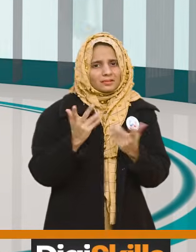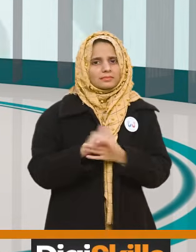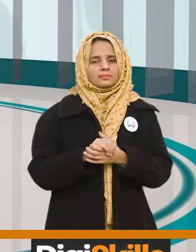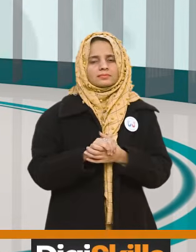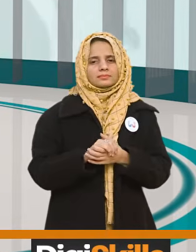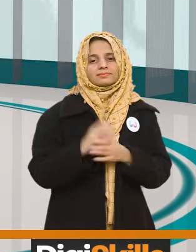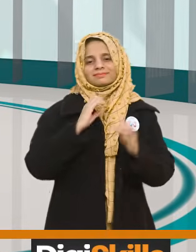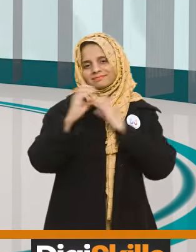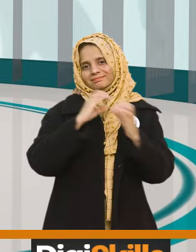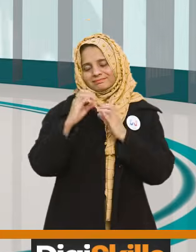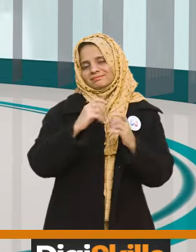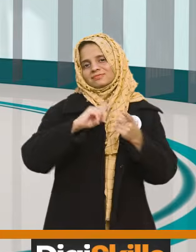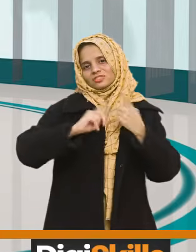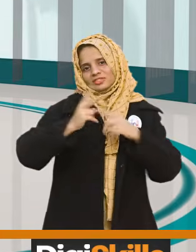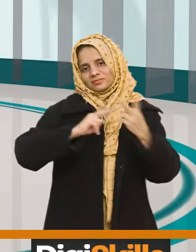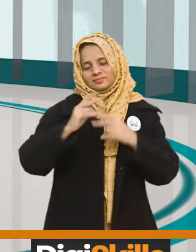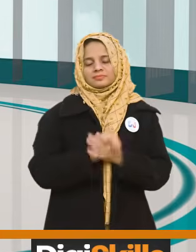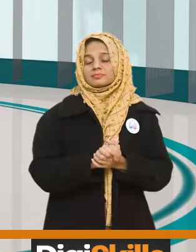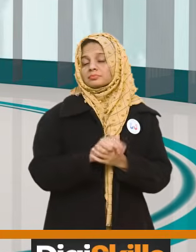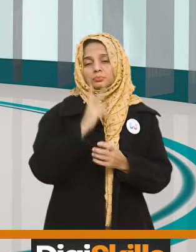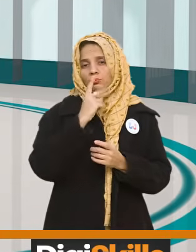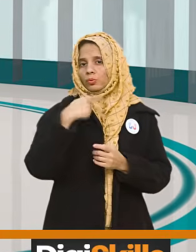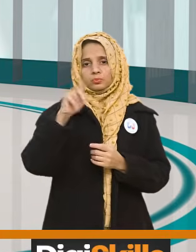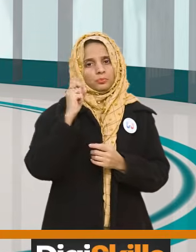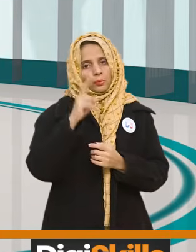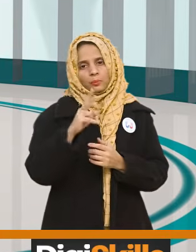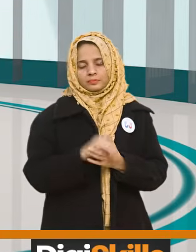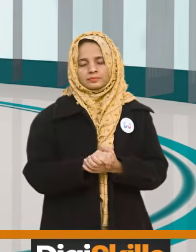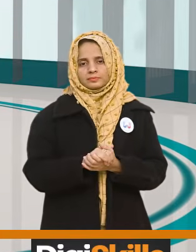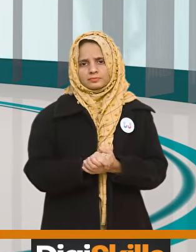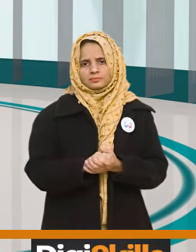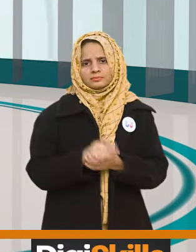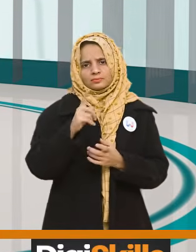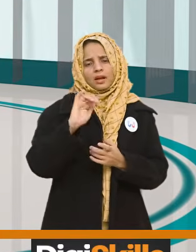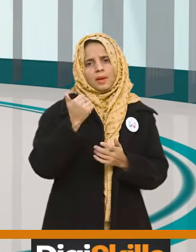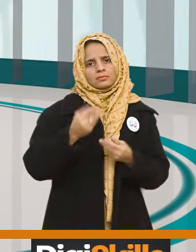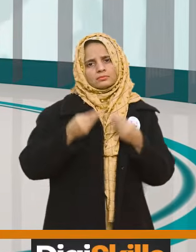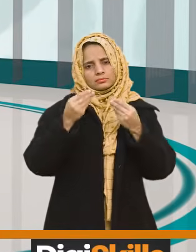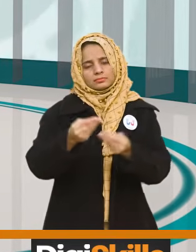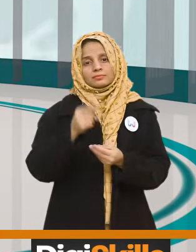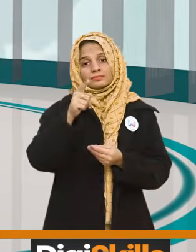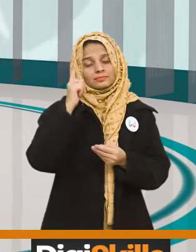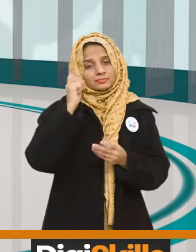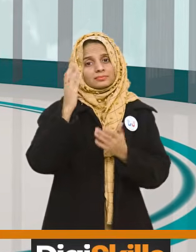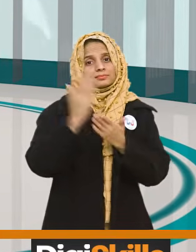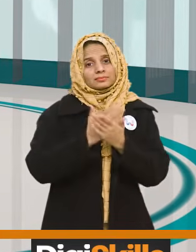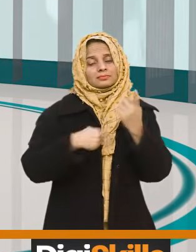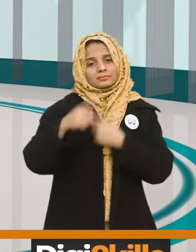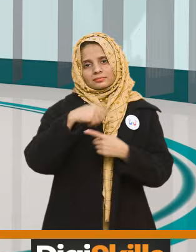‘Communication-centric’, very good. The client will award you directly. It is exactly a direct award.